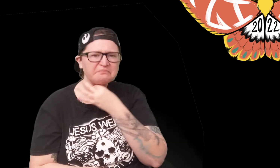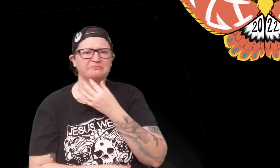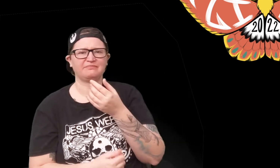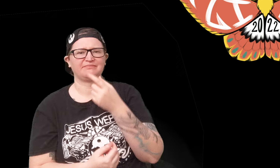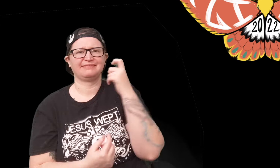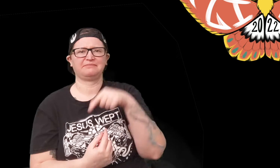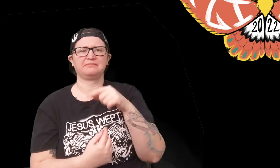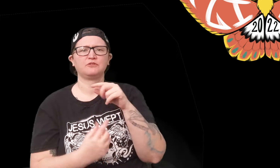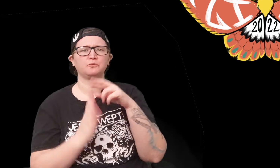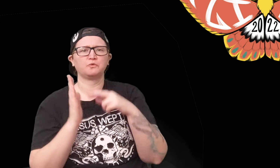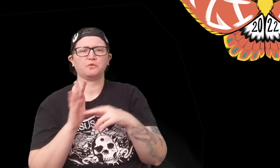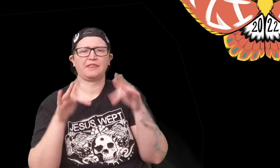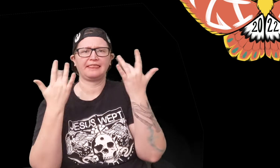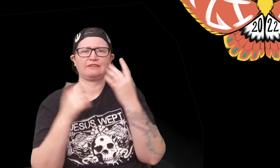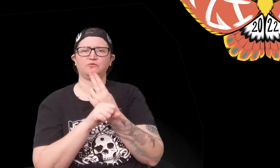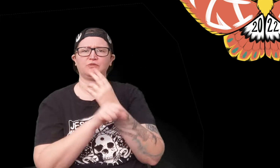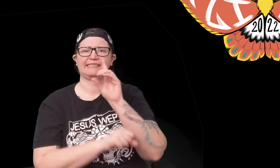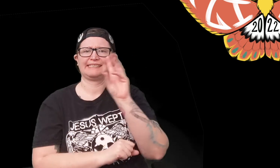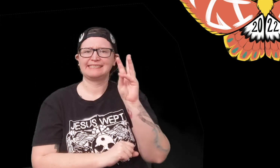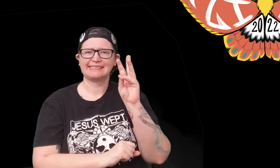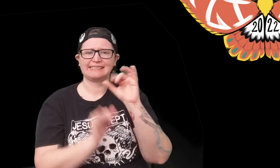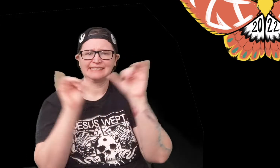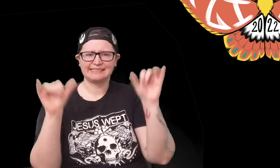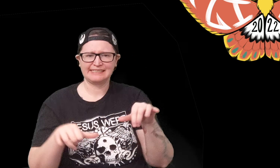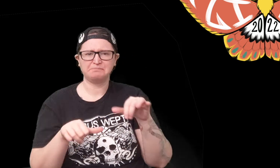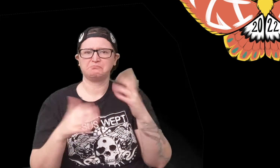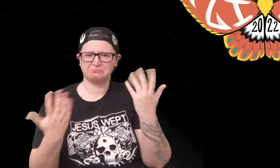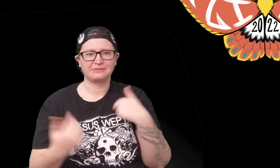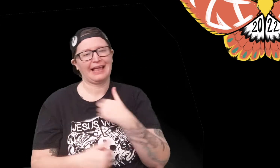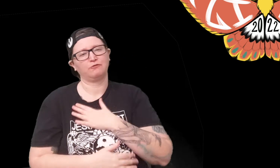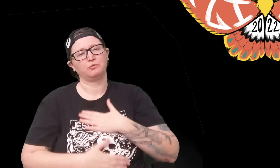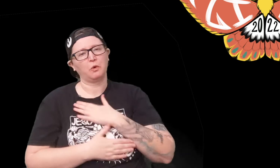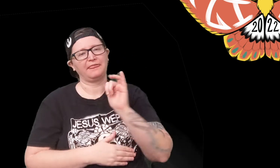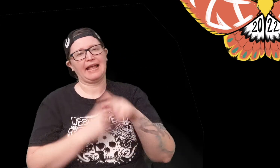which I thought I was kind of curious about again it's very rule light uses a d6 system